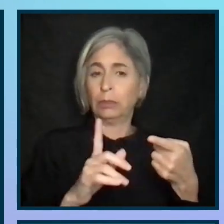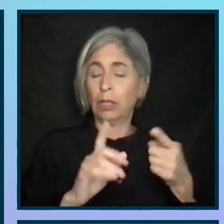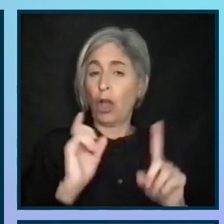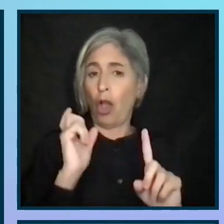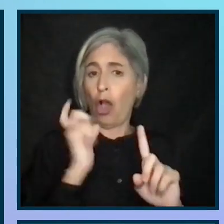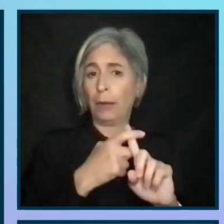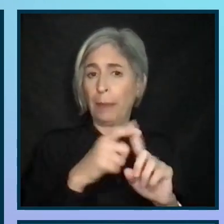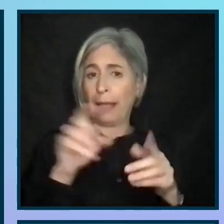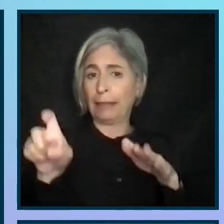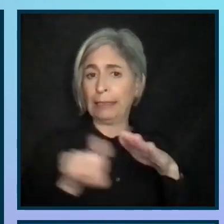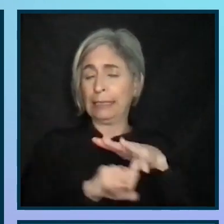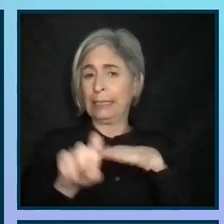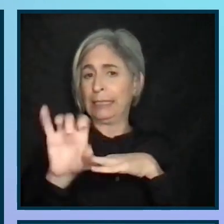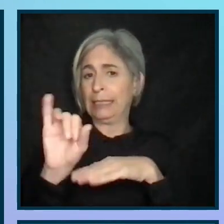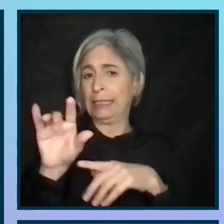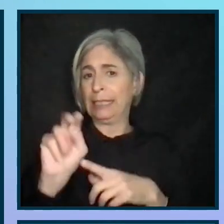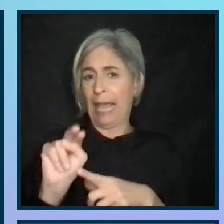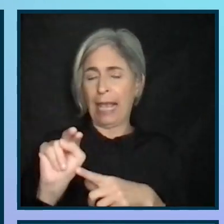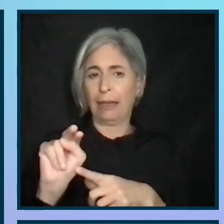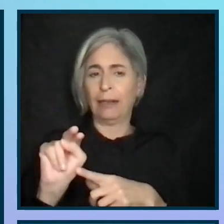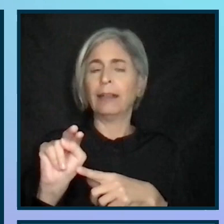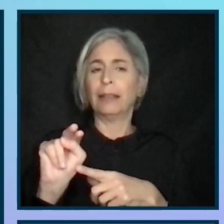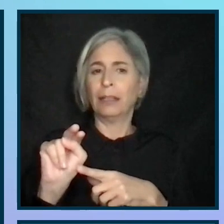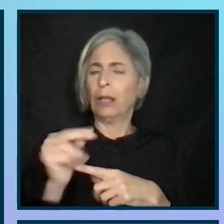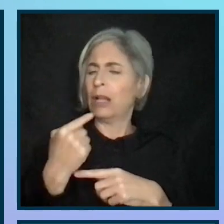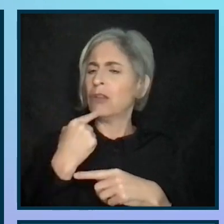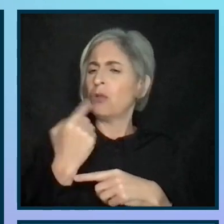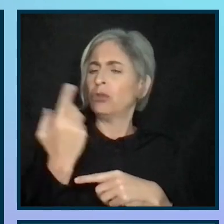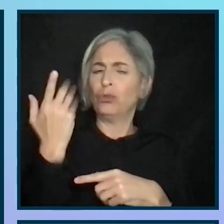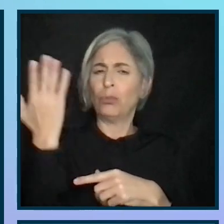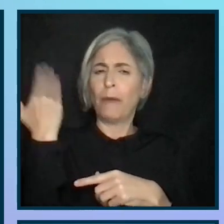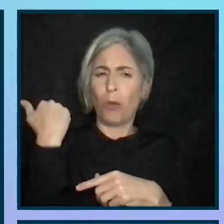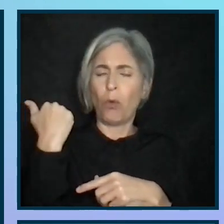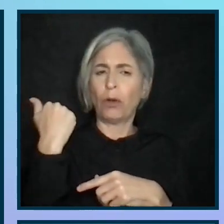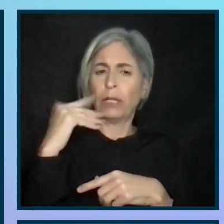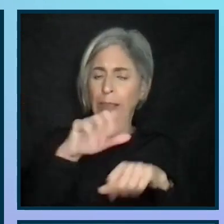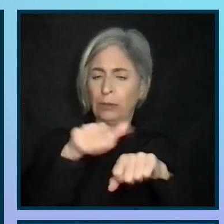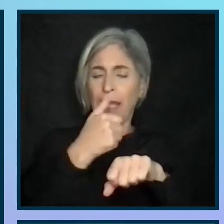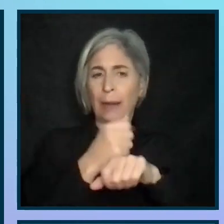So those same libraries that I talked about earlier, can be used to set up automated scans.